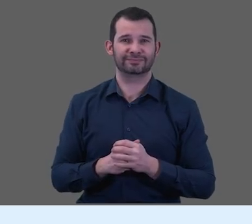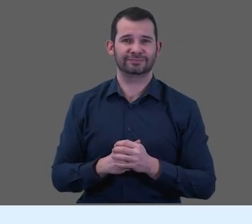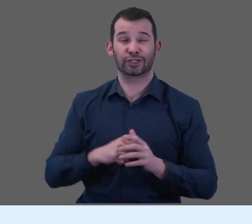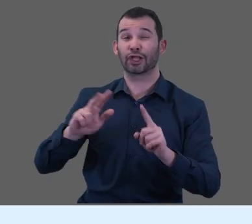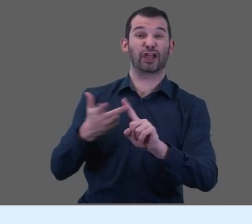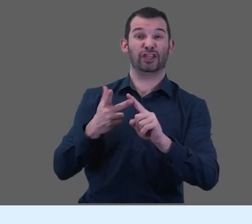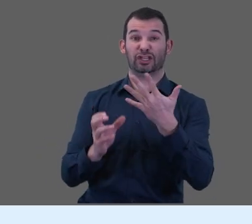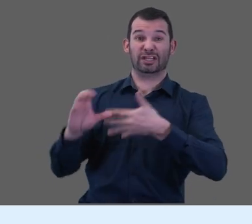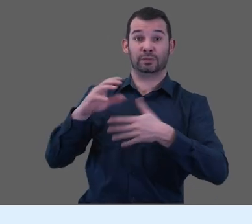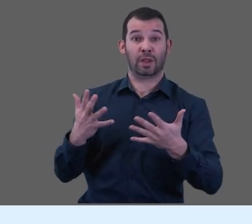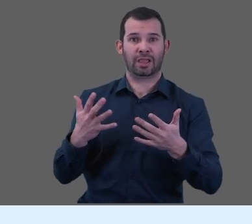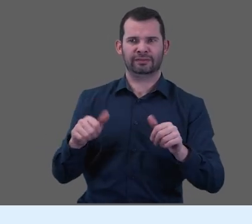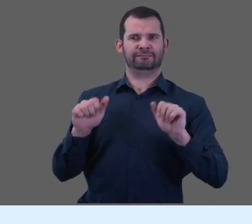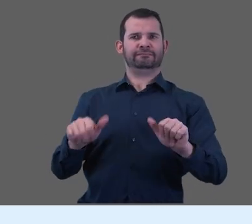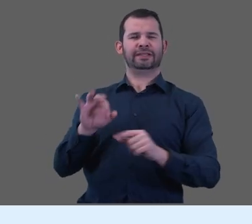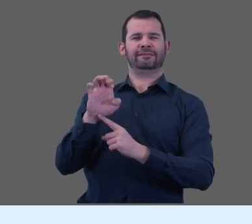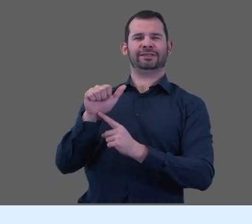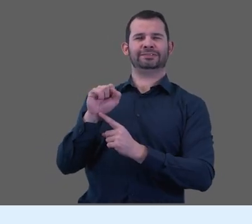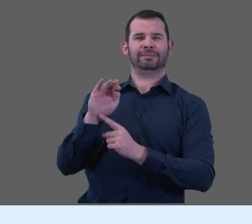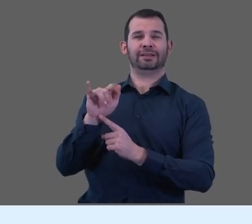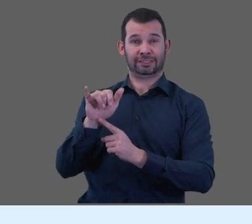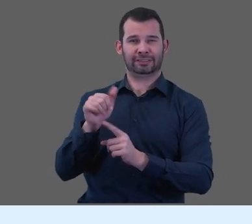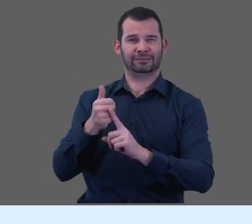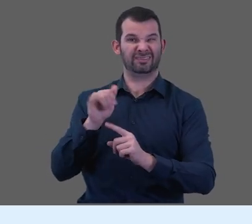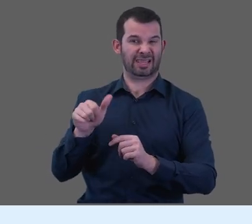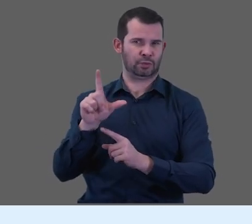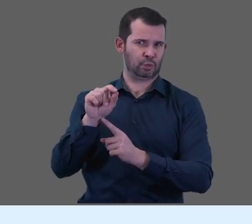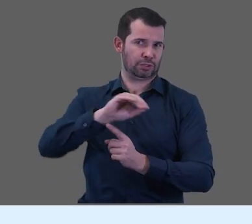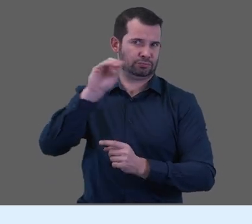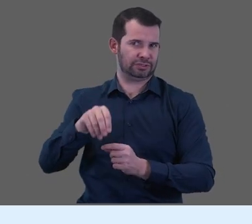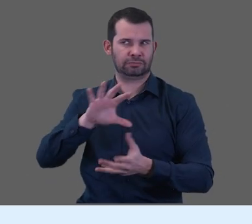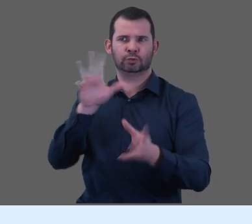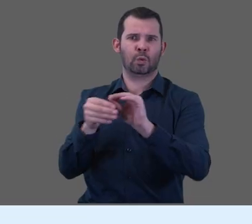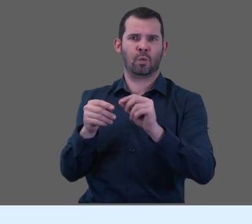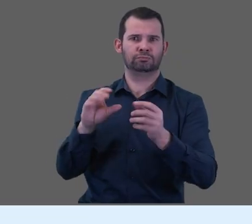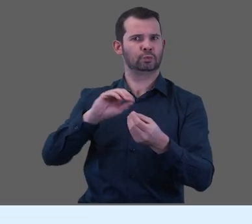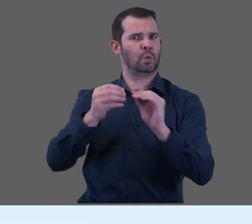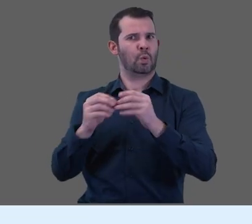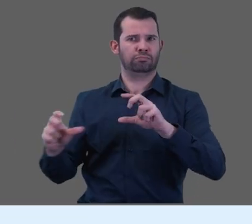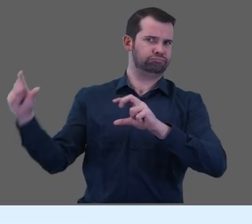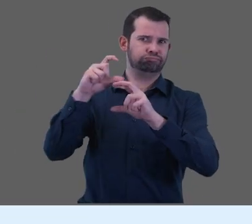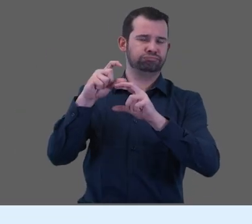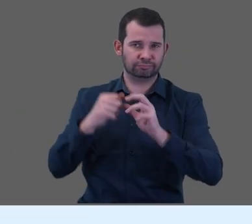The third criteria is Feasibility, which is 20% of the total score.